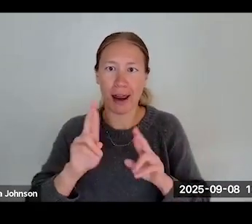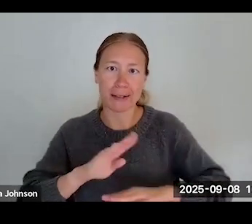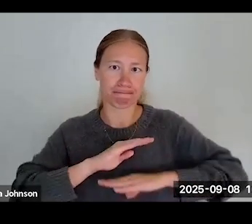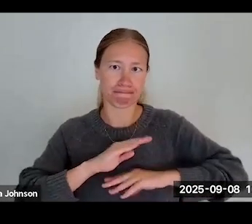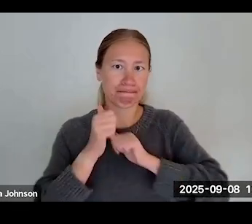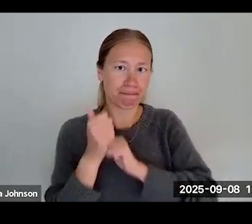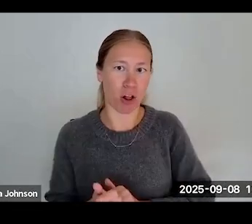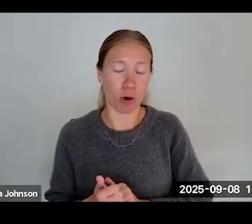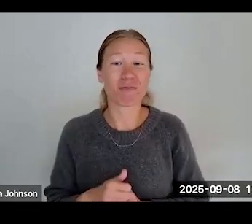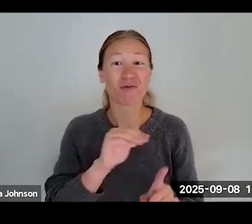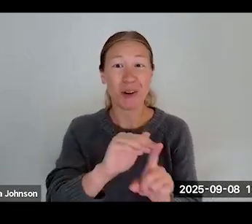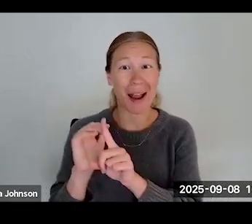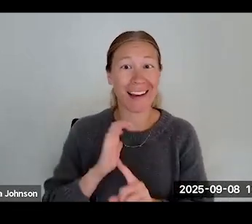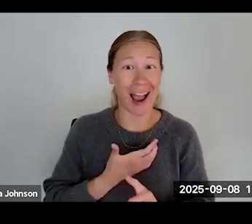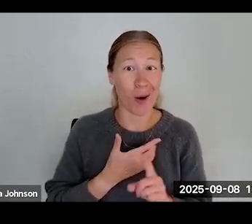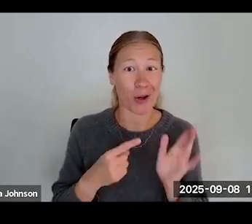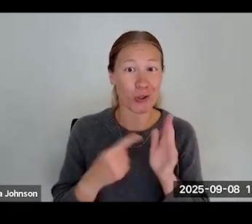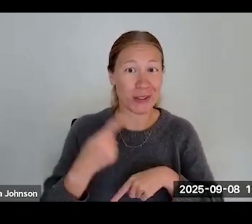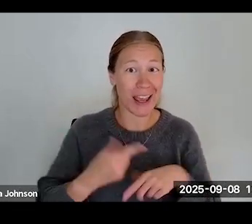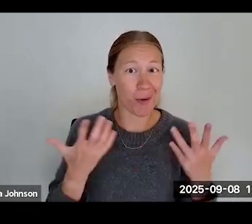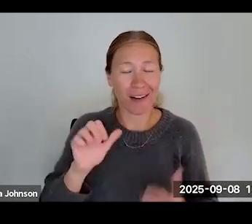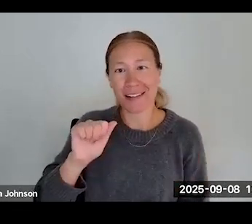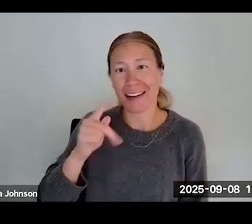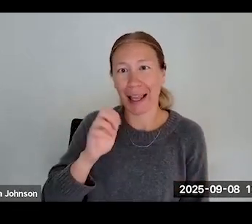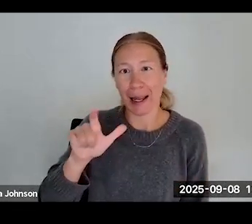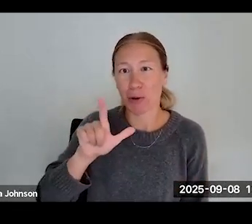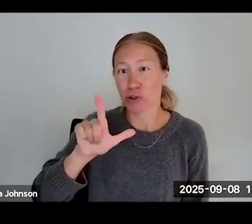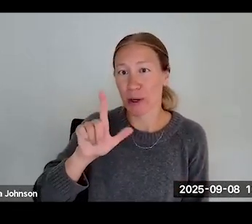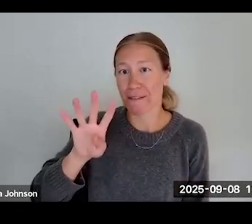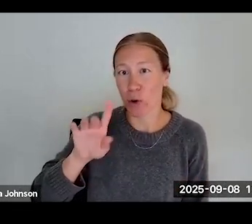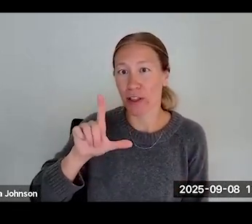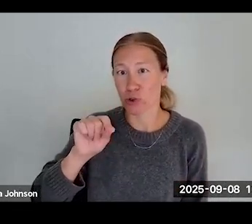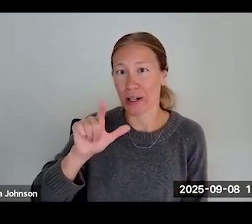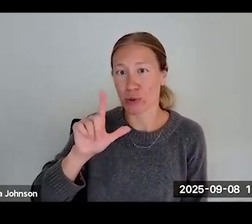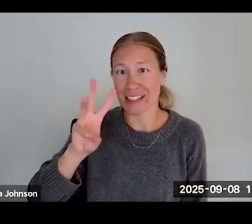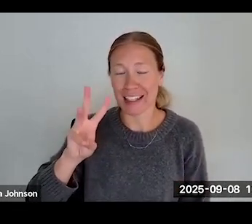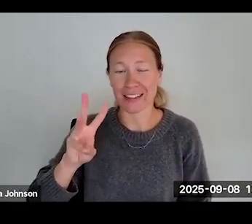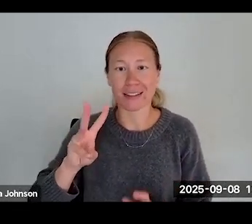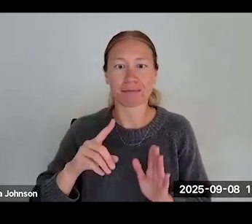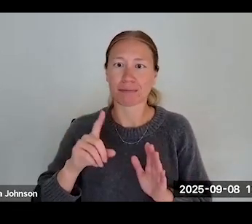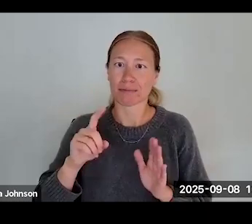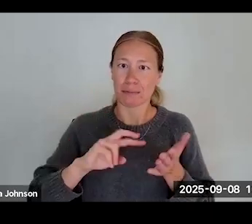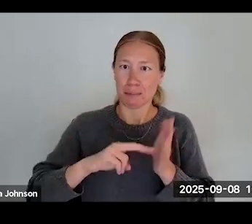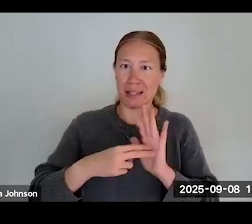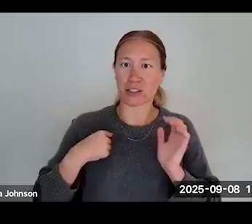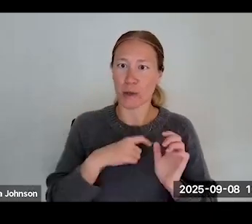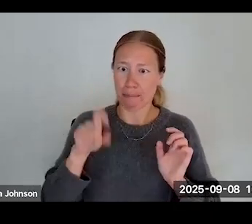As a reminder, our deadline, April 24th, 2026, necessitates that we work on meeting these standards rapidly.